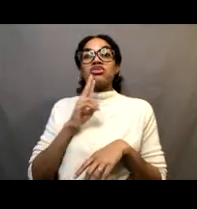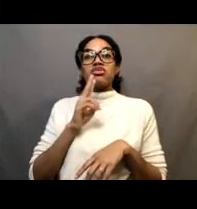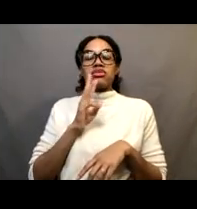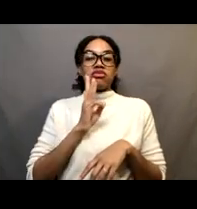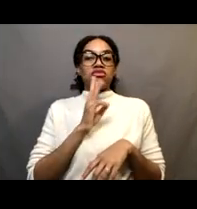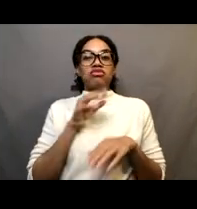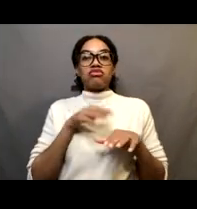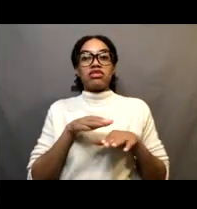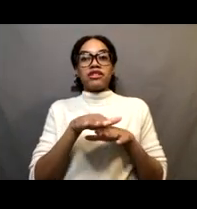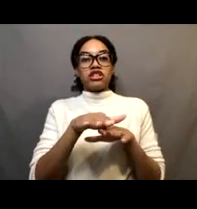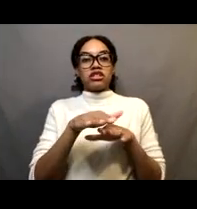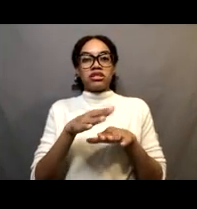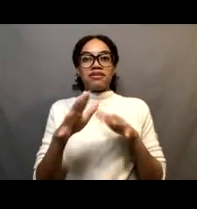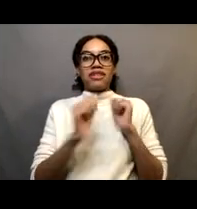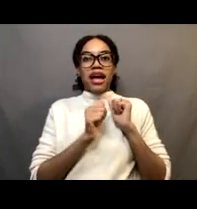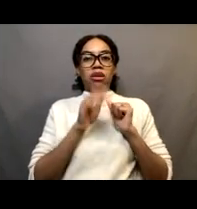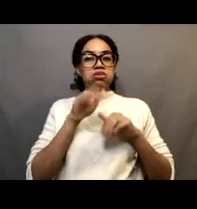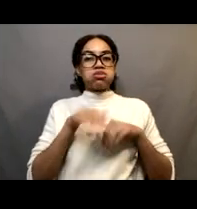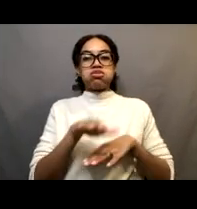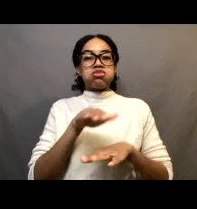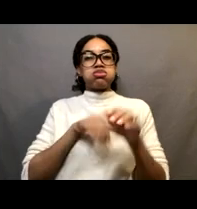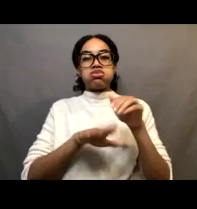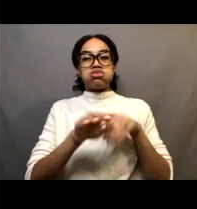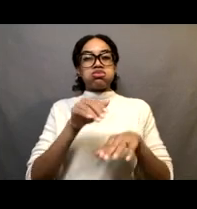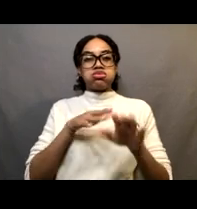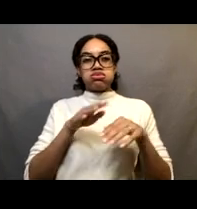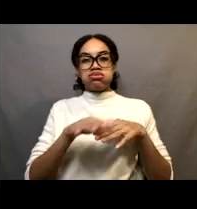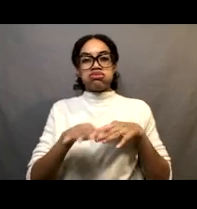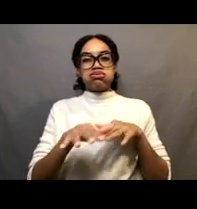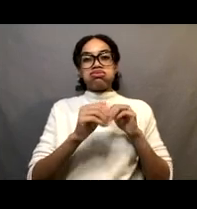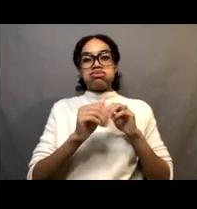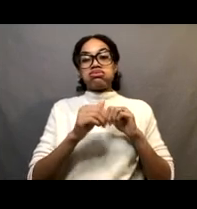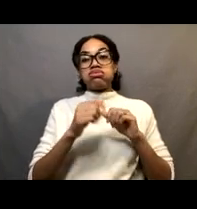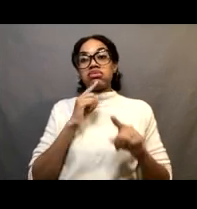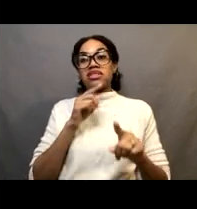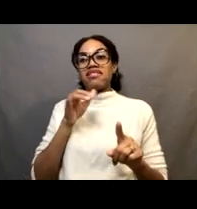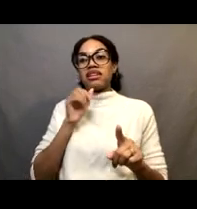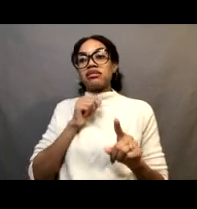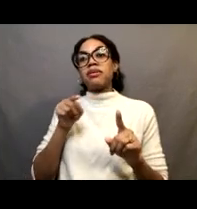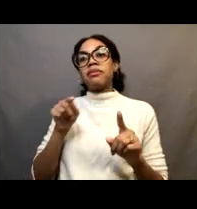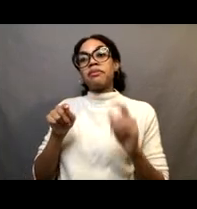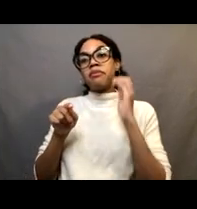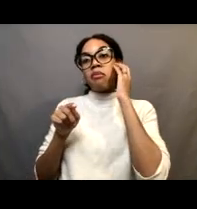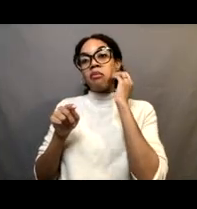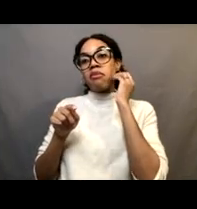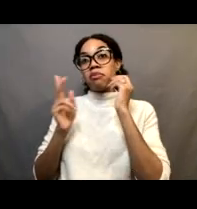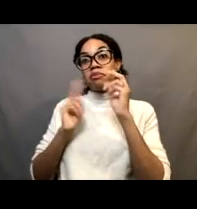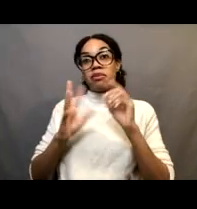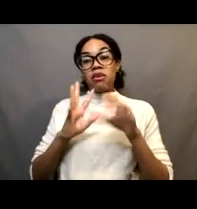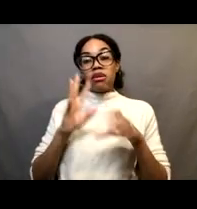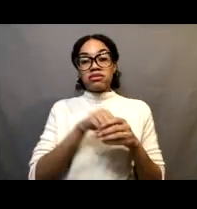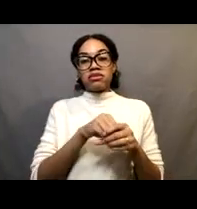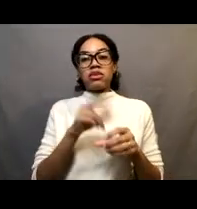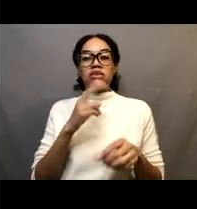and they're dangerous for people who get stuck in them. And tsunamis are kind of an extreme example of that.